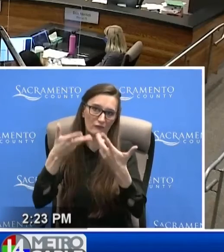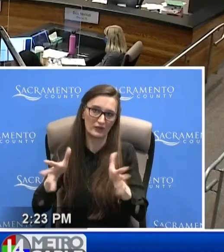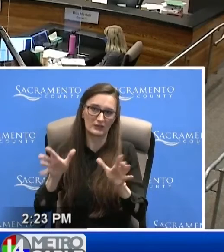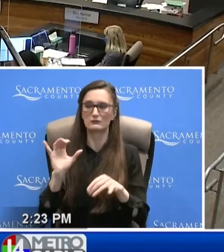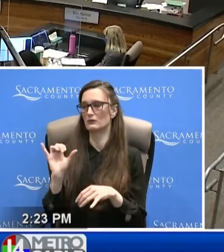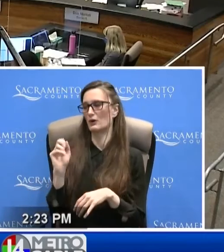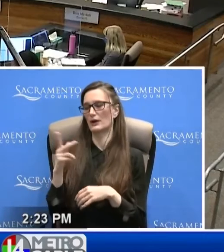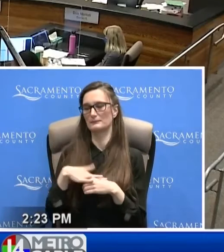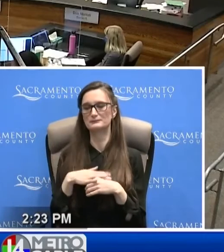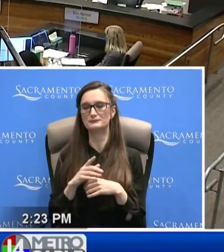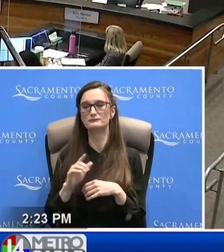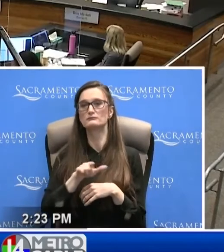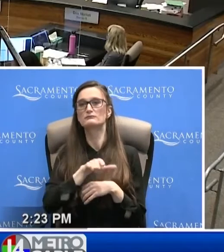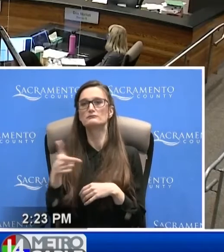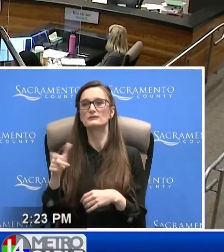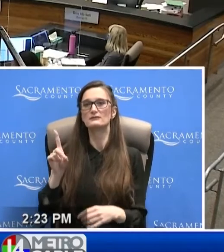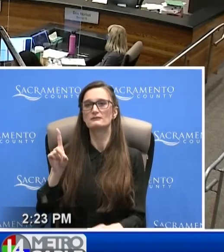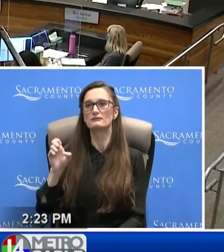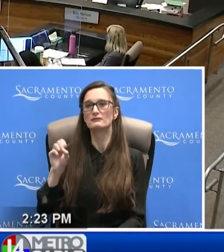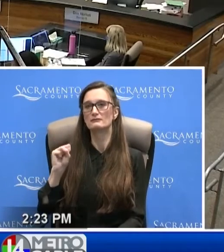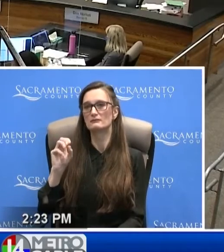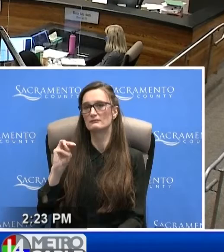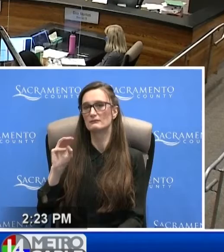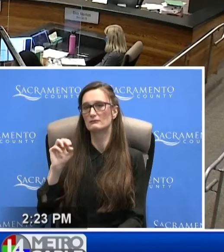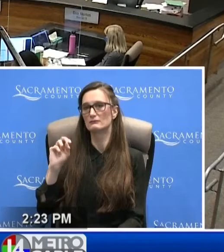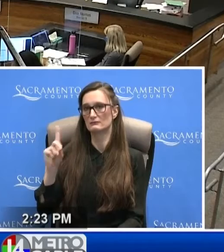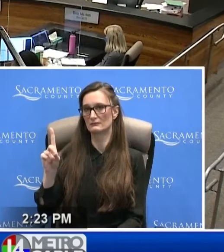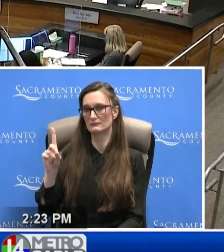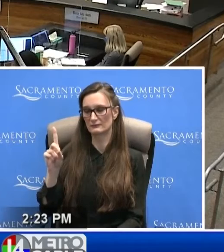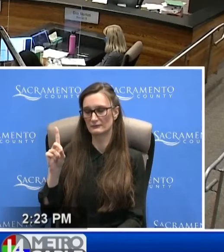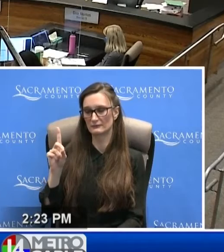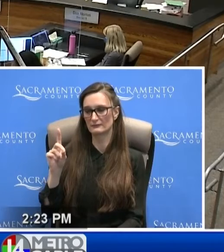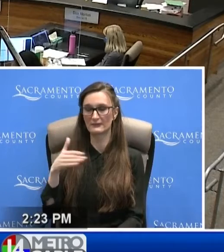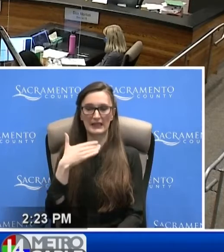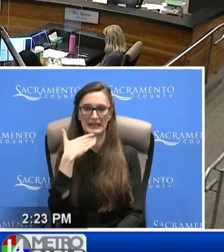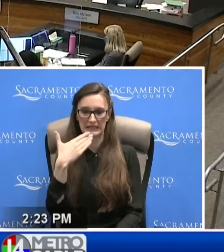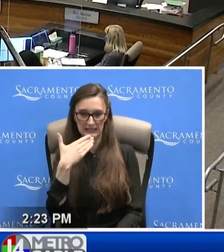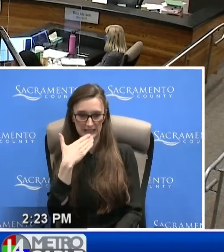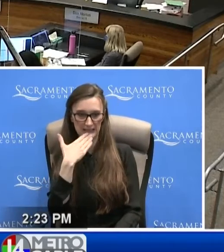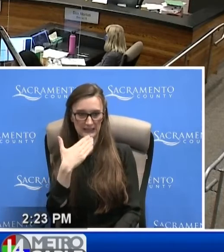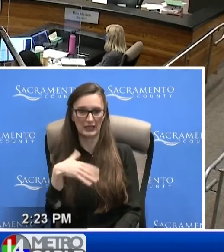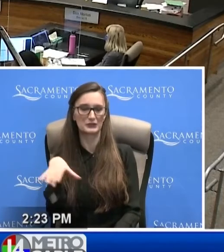Supervisor Desmond, since Natasha will speak at Thank you, Madam Chair, since Santos will speak out for a judge,